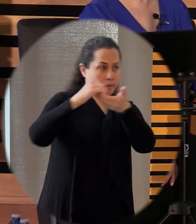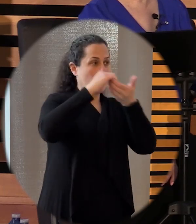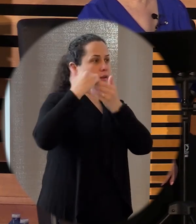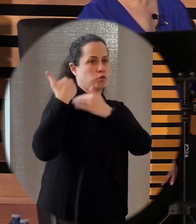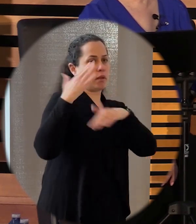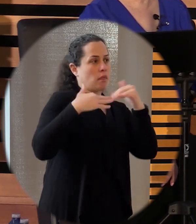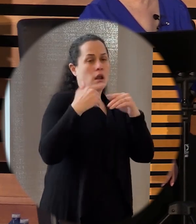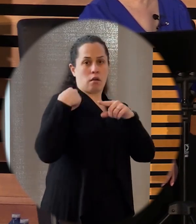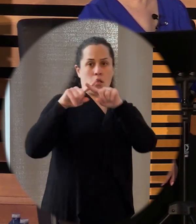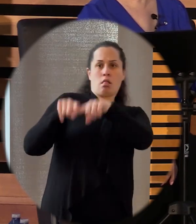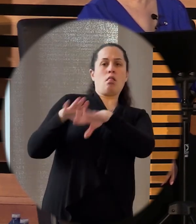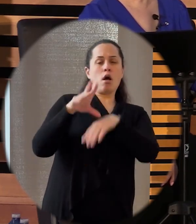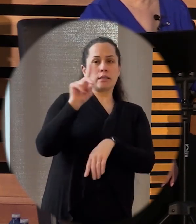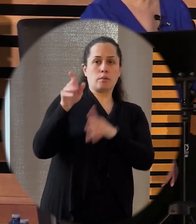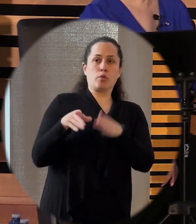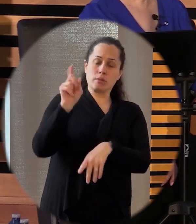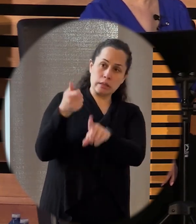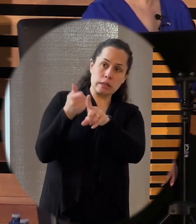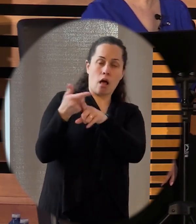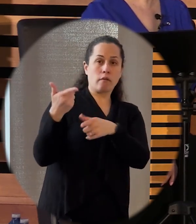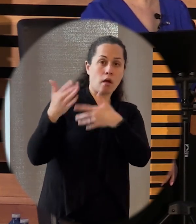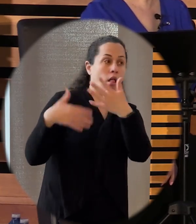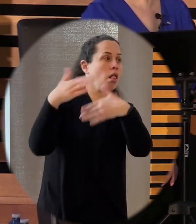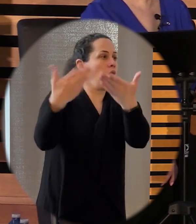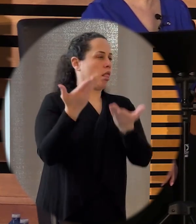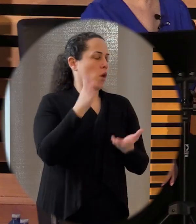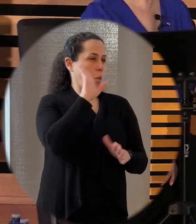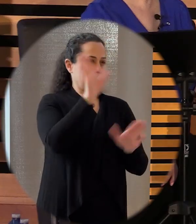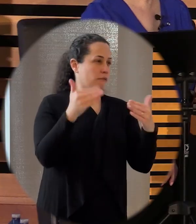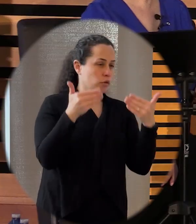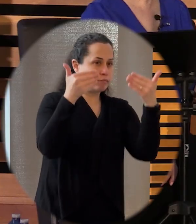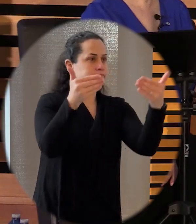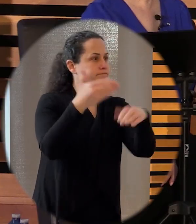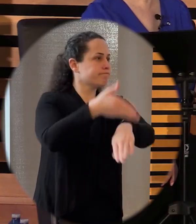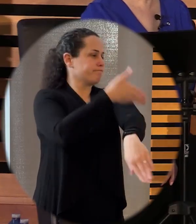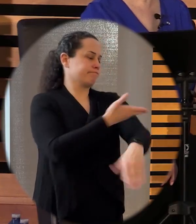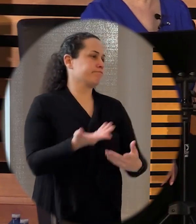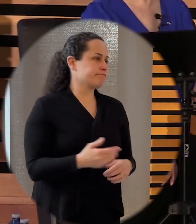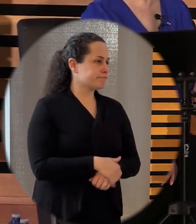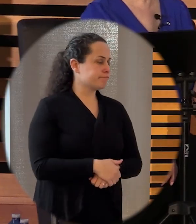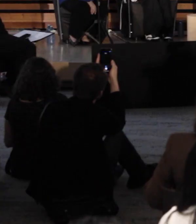responsibility. I feel like we're not going to move forward in a way that'll have an impact.